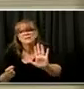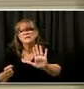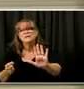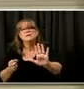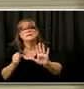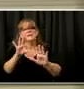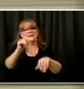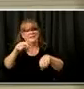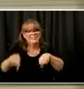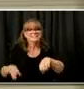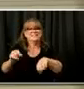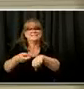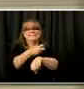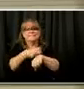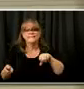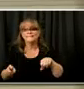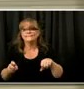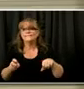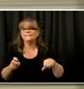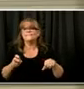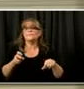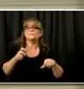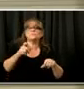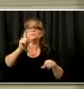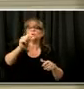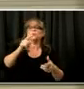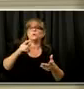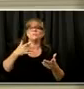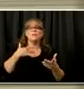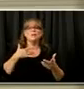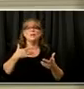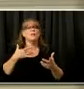to shift expectations for themselves and their kids so that everyone in the family feels good